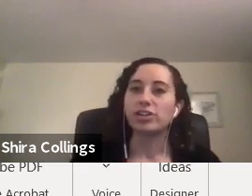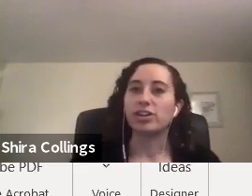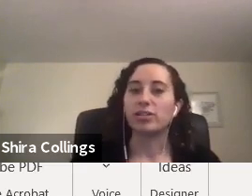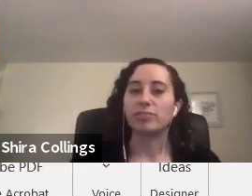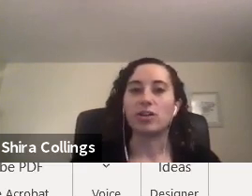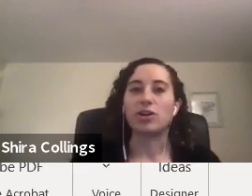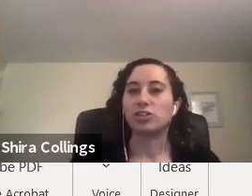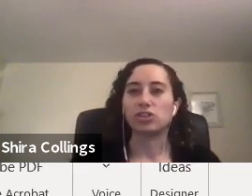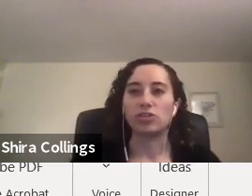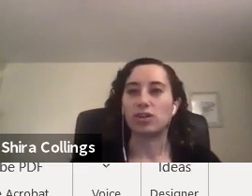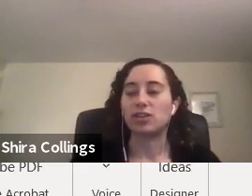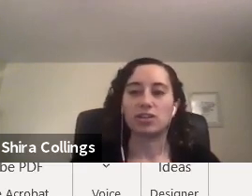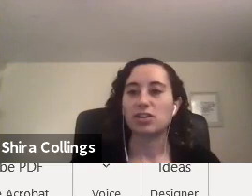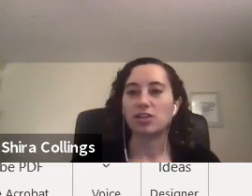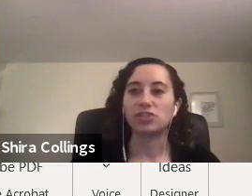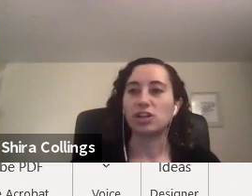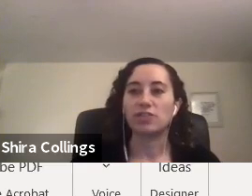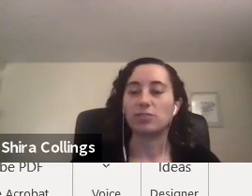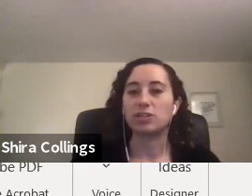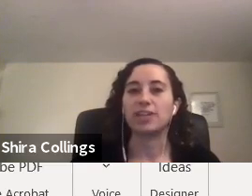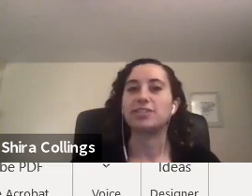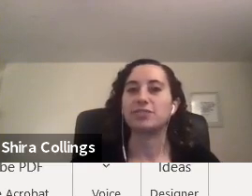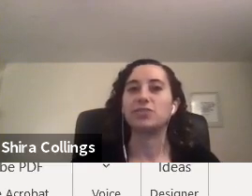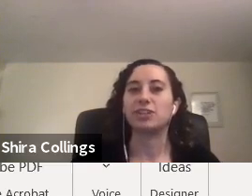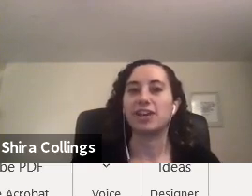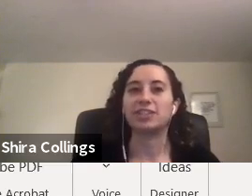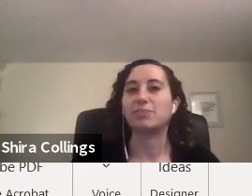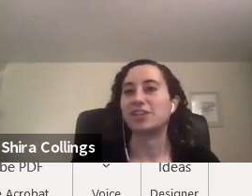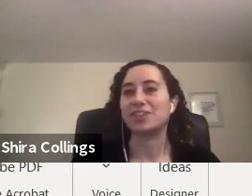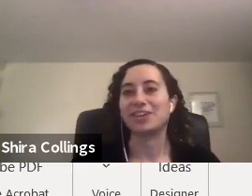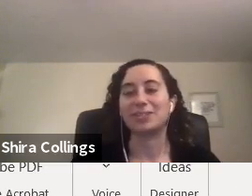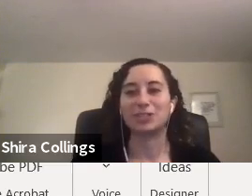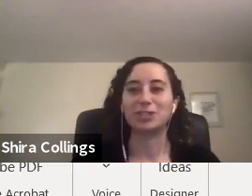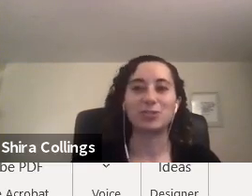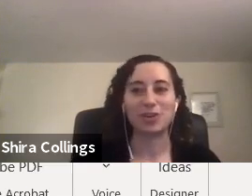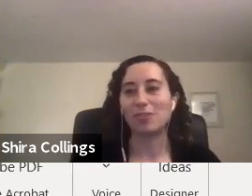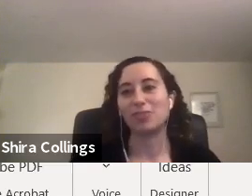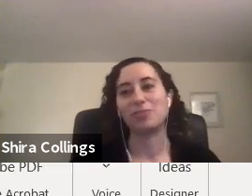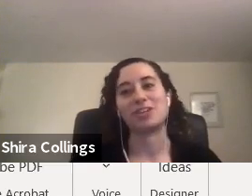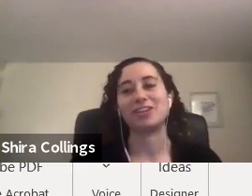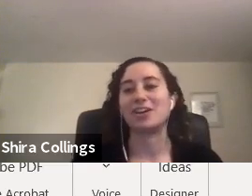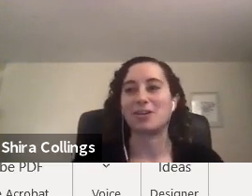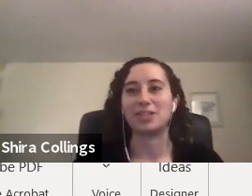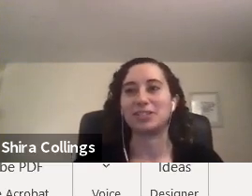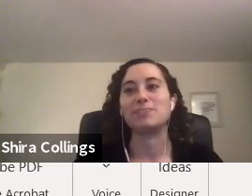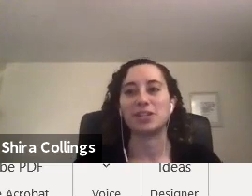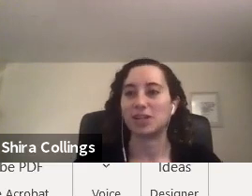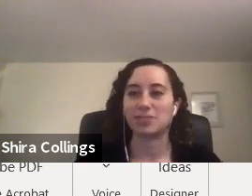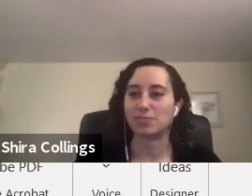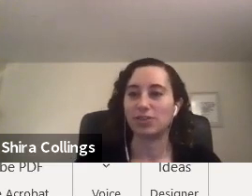disorder recovery advocate, or eating disorder therapist or diet TIGS come on the show and kind of share a different